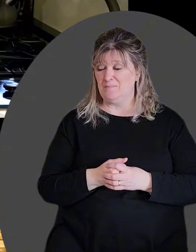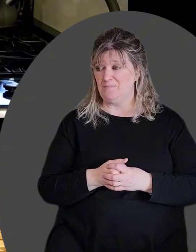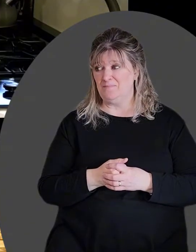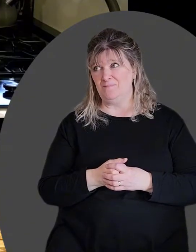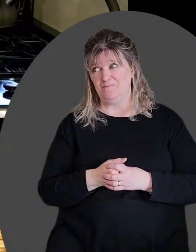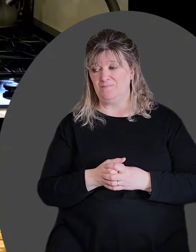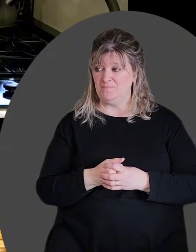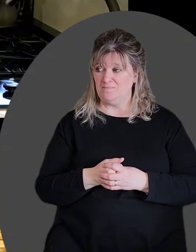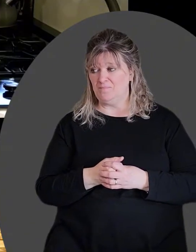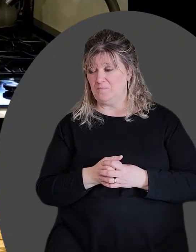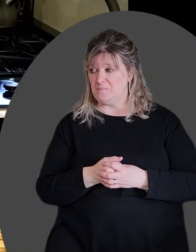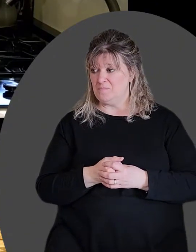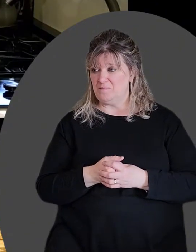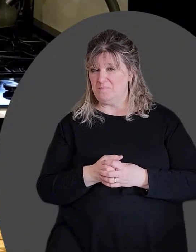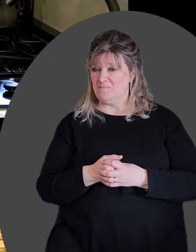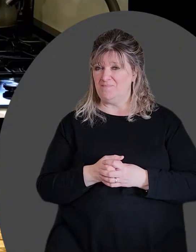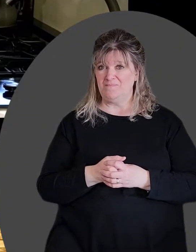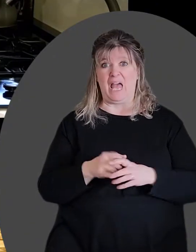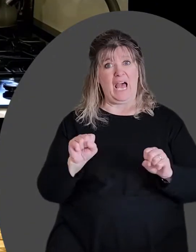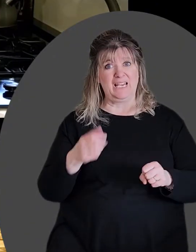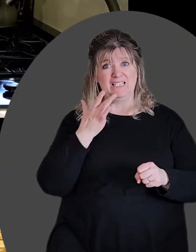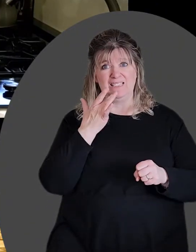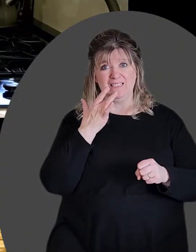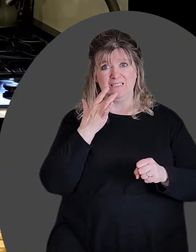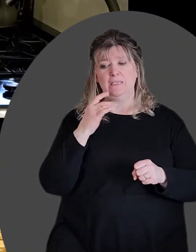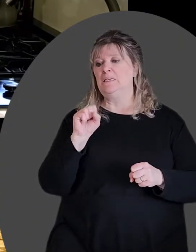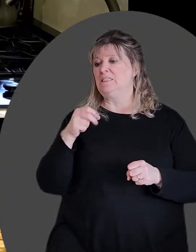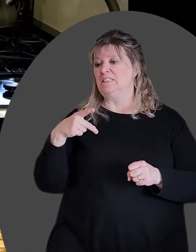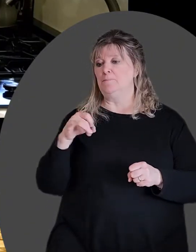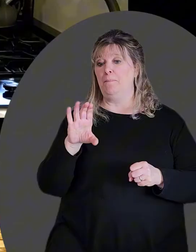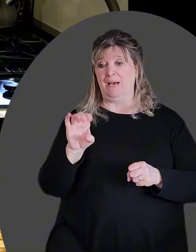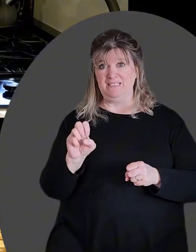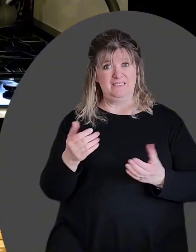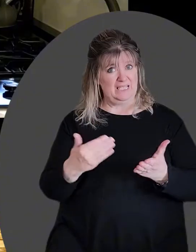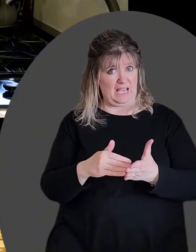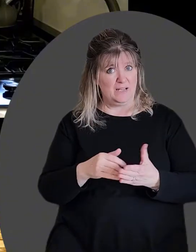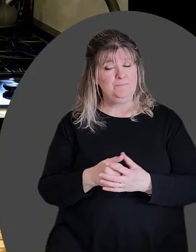um I can taste the spices again um